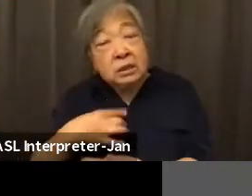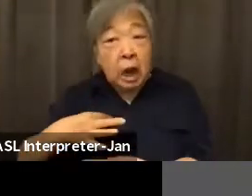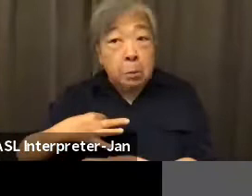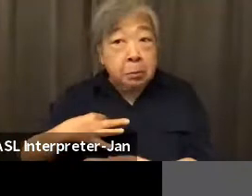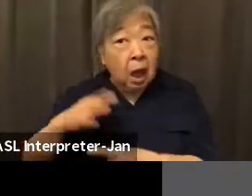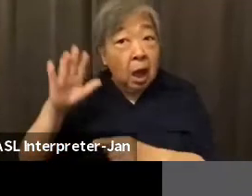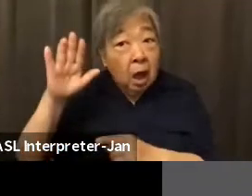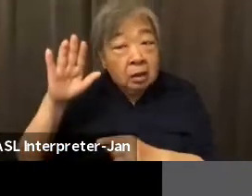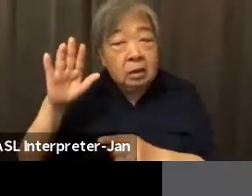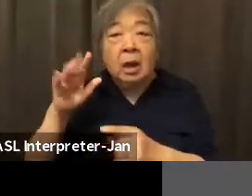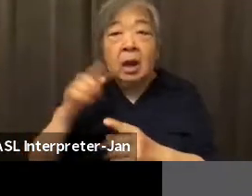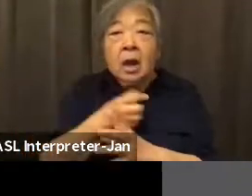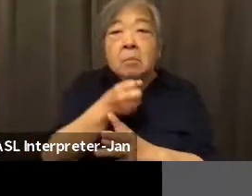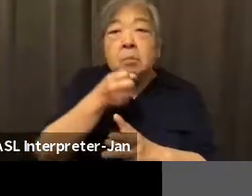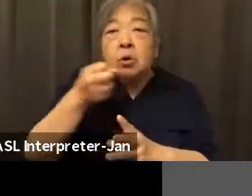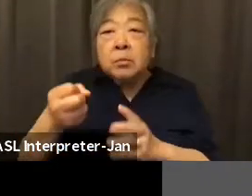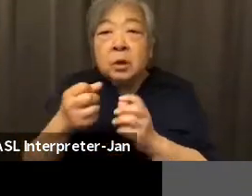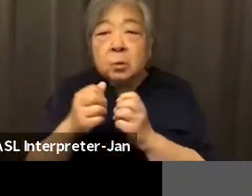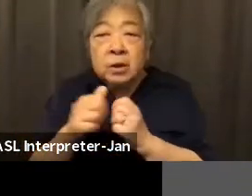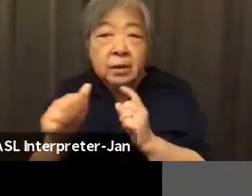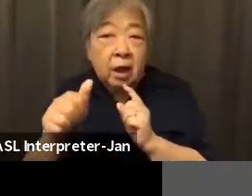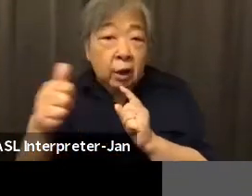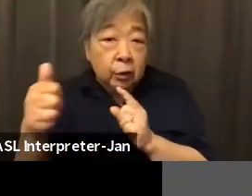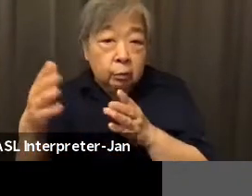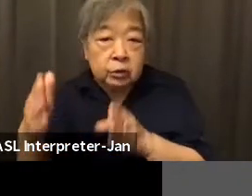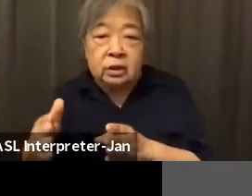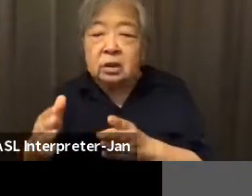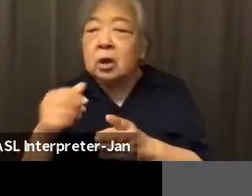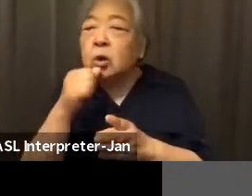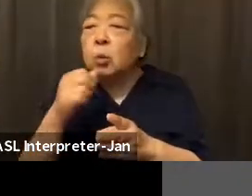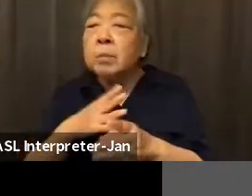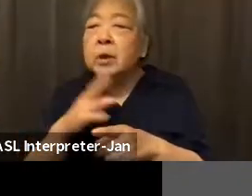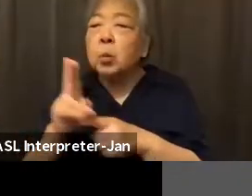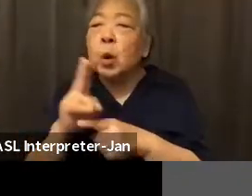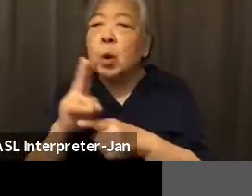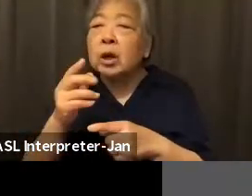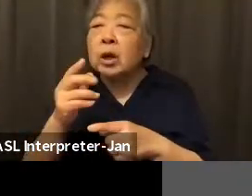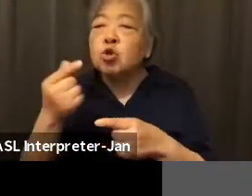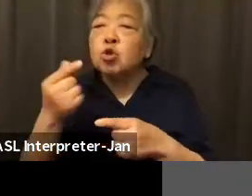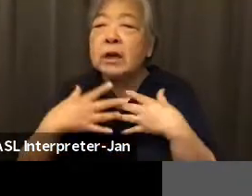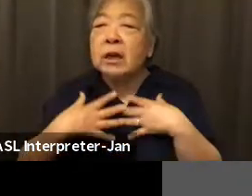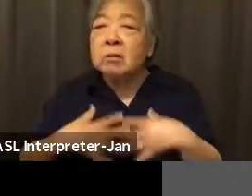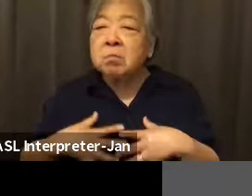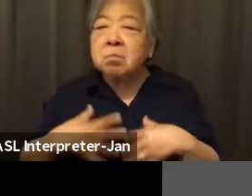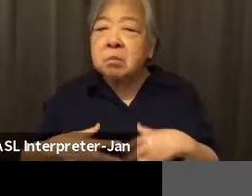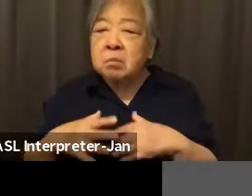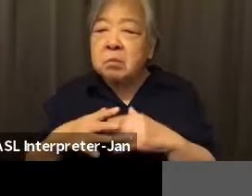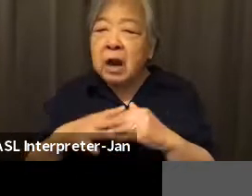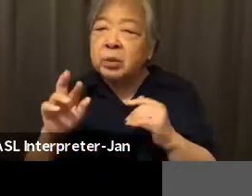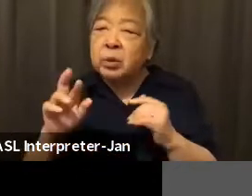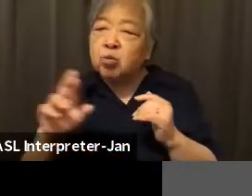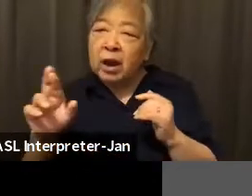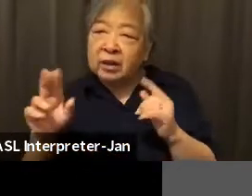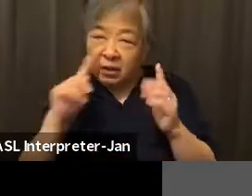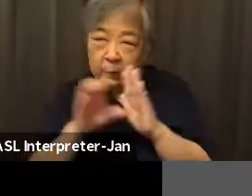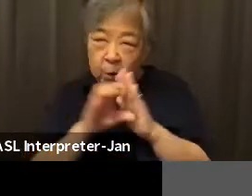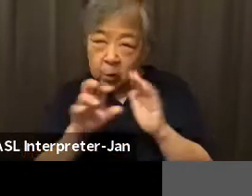partnered with Priya, who is in the turquoise blouse in the right of the photo, and we were celebrating